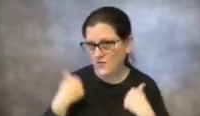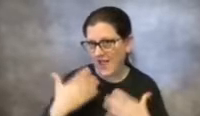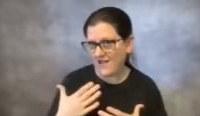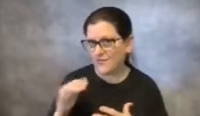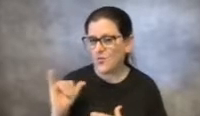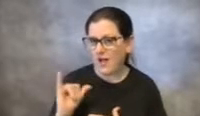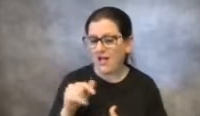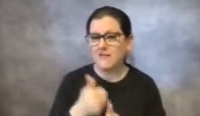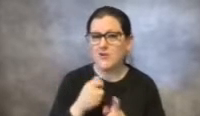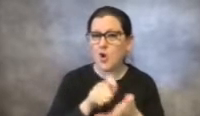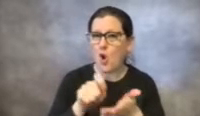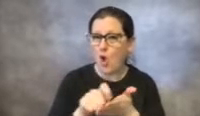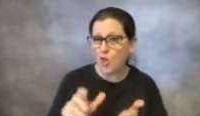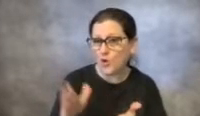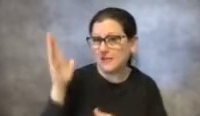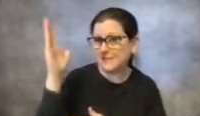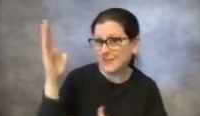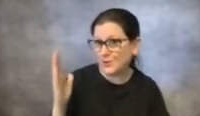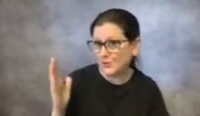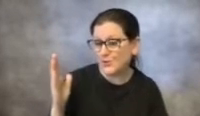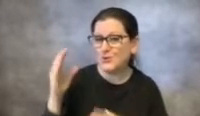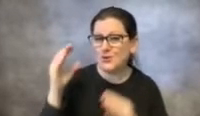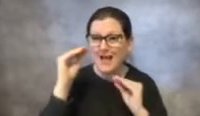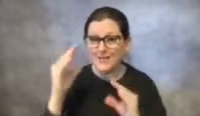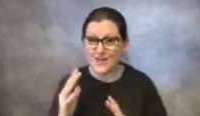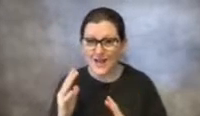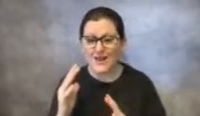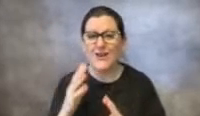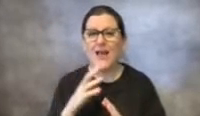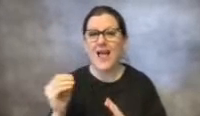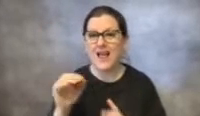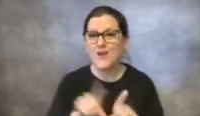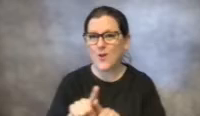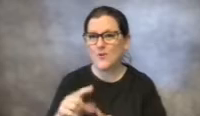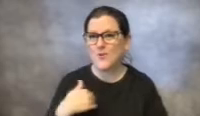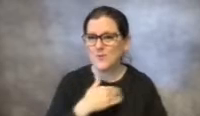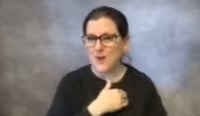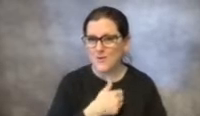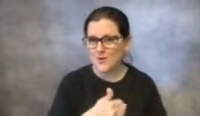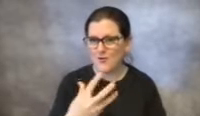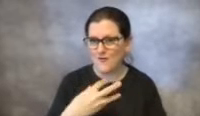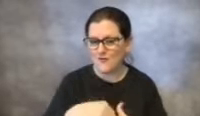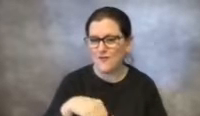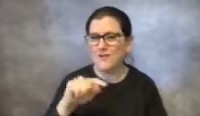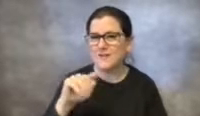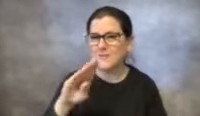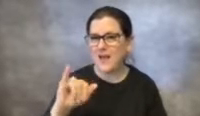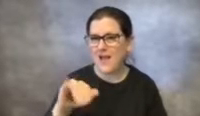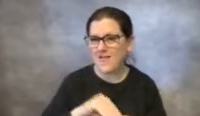author, speaker, educator and also a member of the TBI Advisory and Leadership Group.